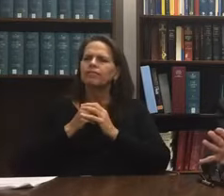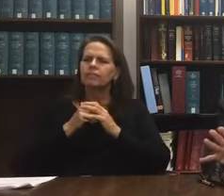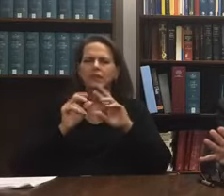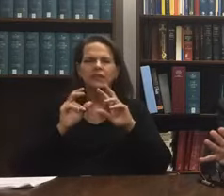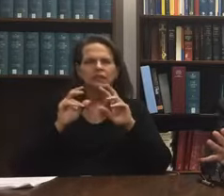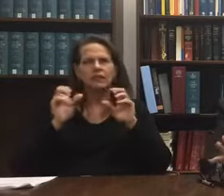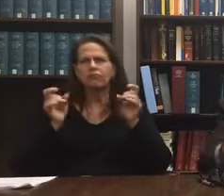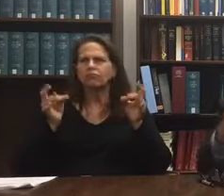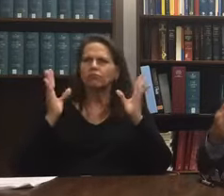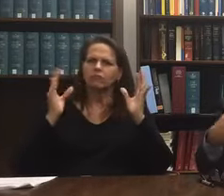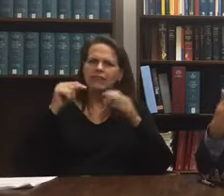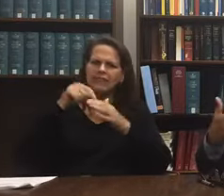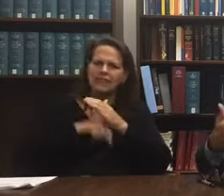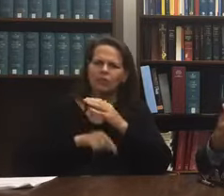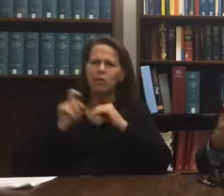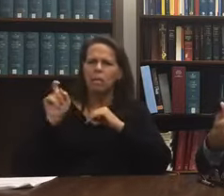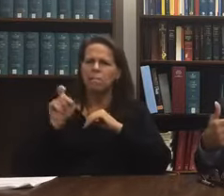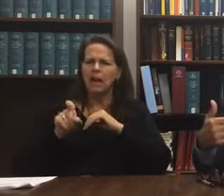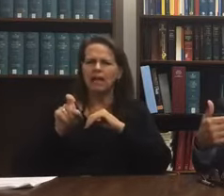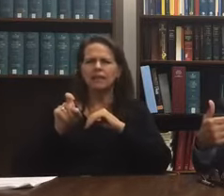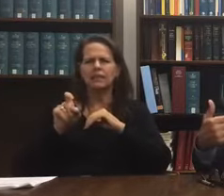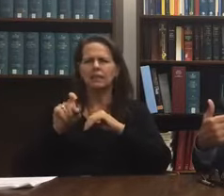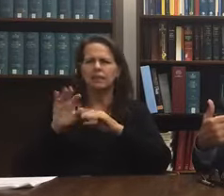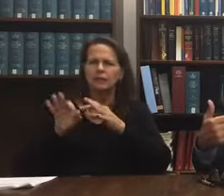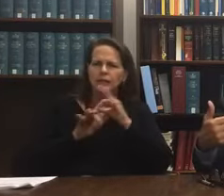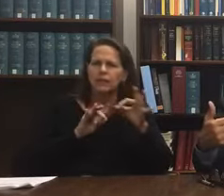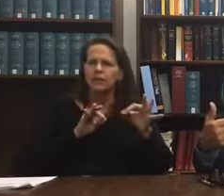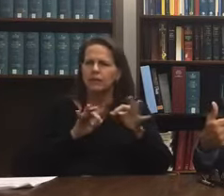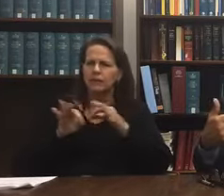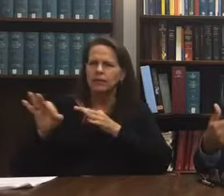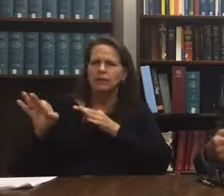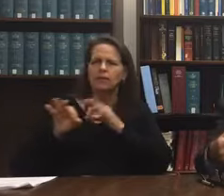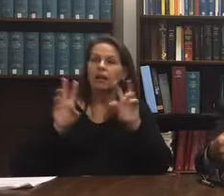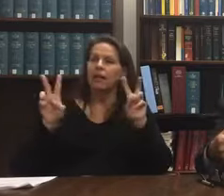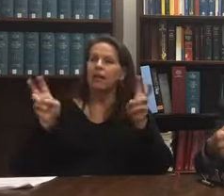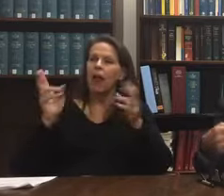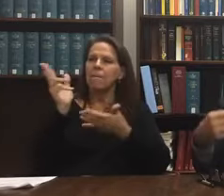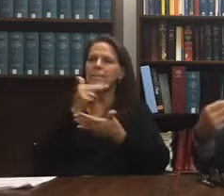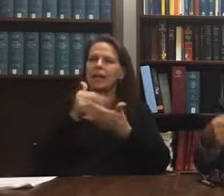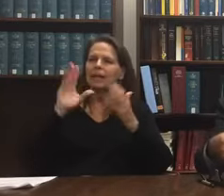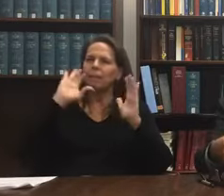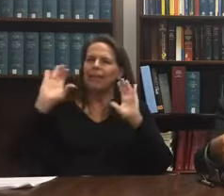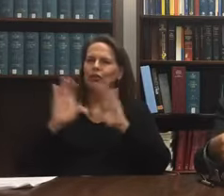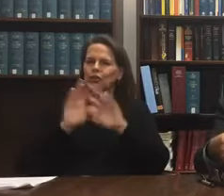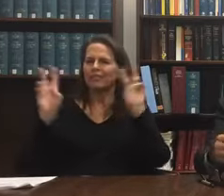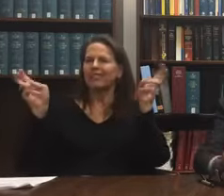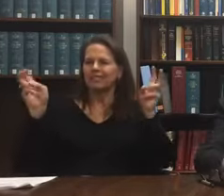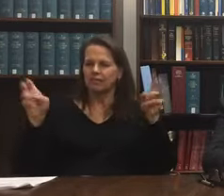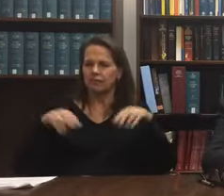the health conditions you have to paint a background if if you know there's been lots of surgeries lots of hospitalizations none of that's going to